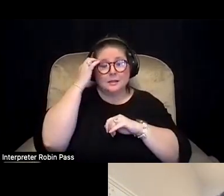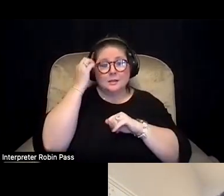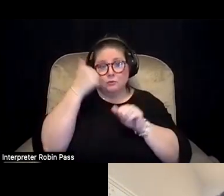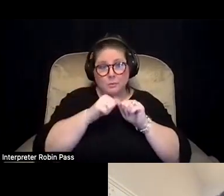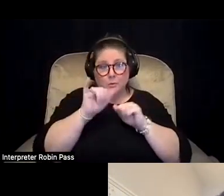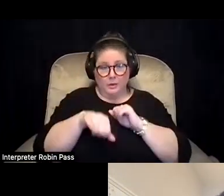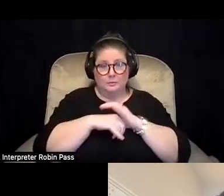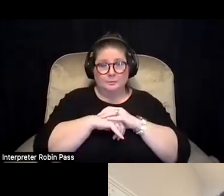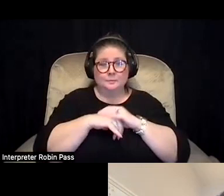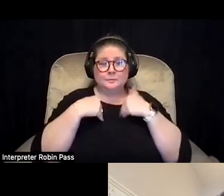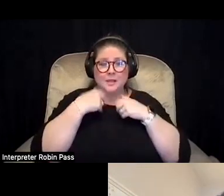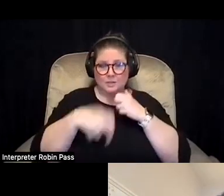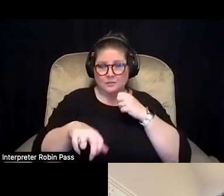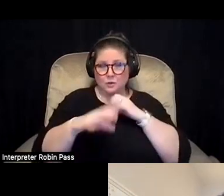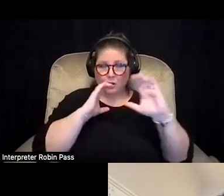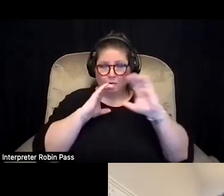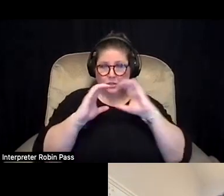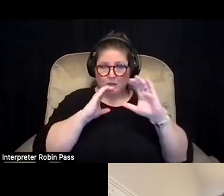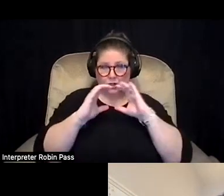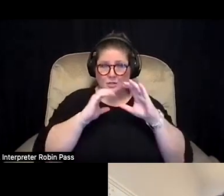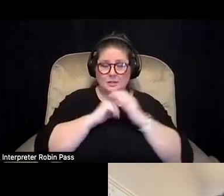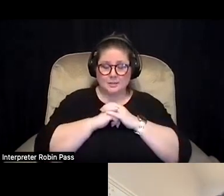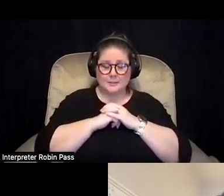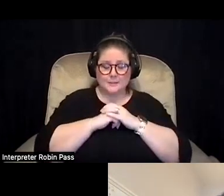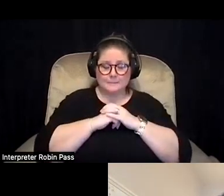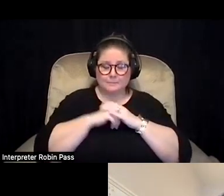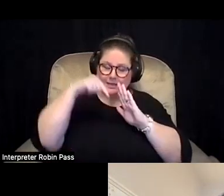difficult conversations and dig into your own biases before you get started